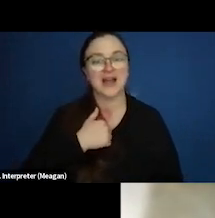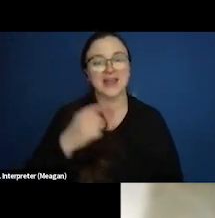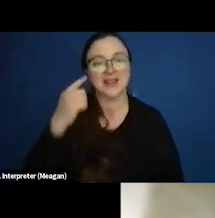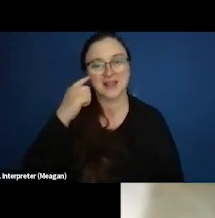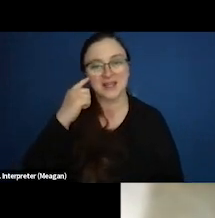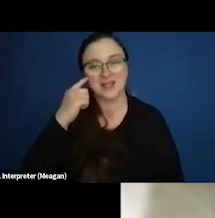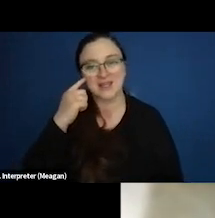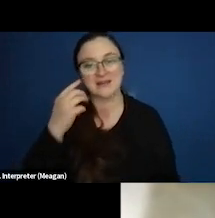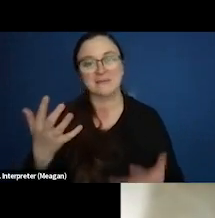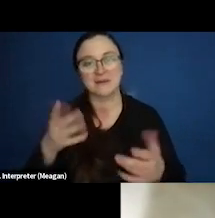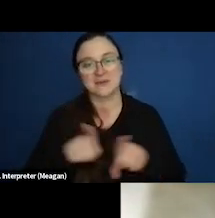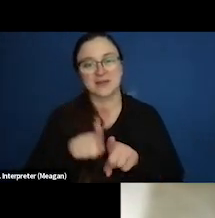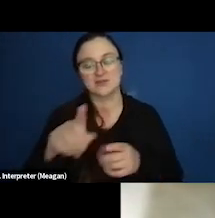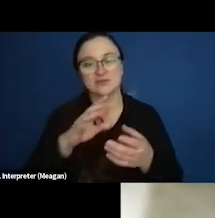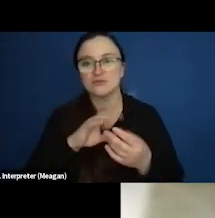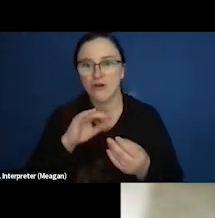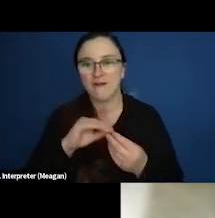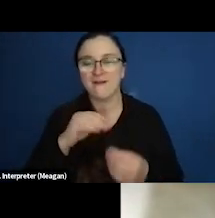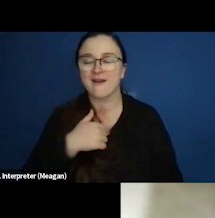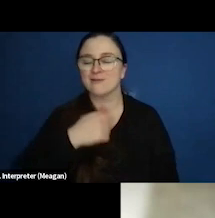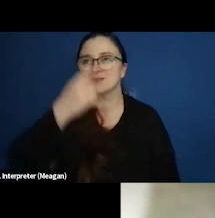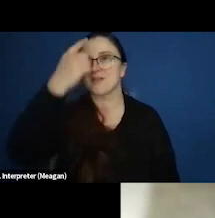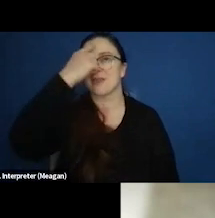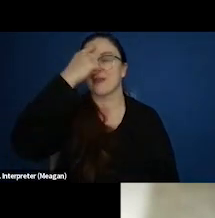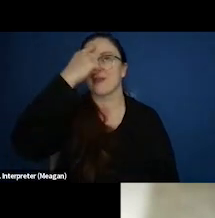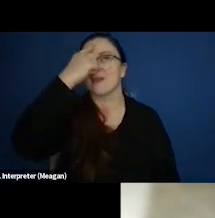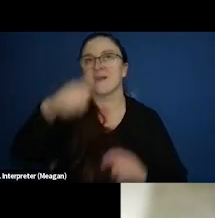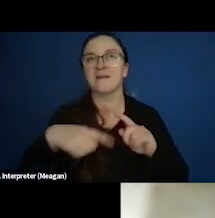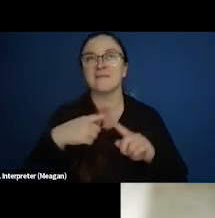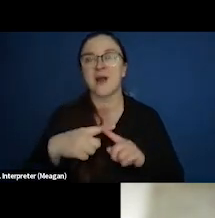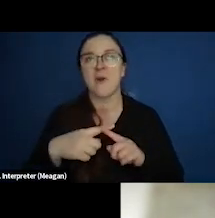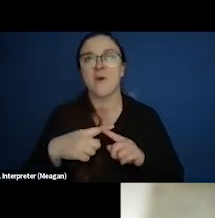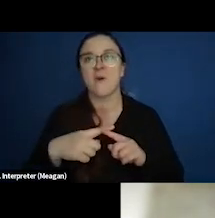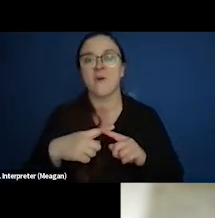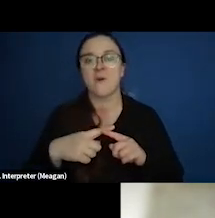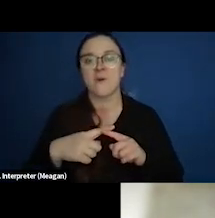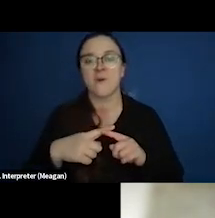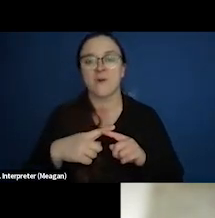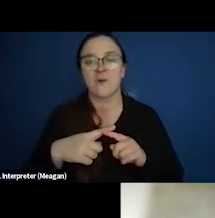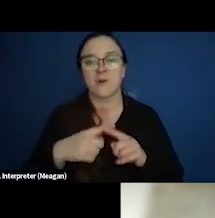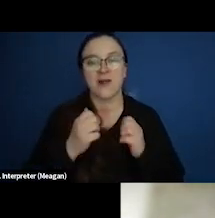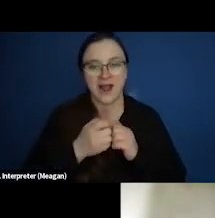Maybe as you were talking, I was thinking about the degree to which you build those relationships